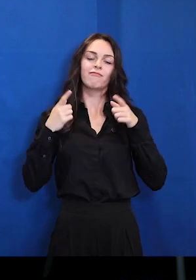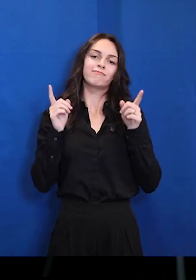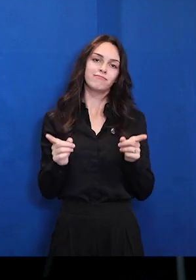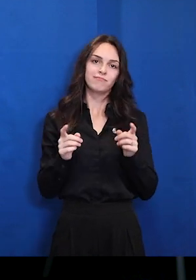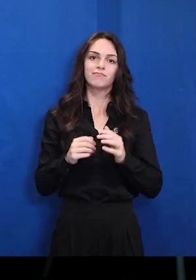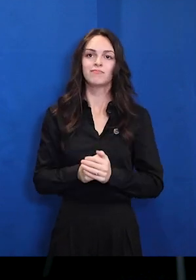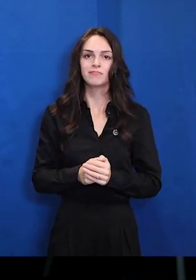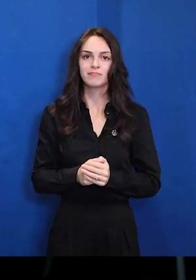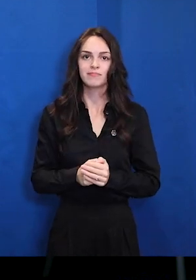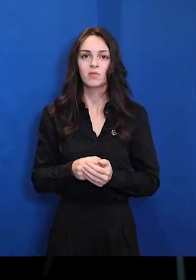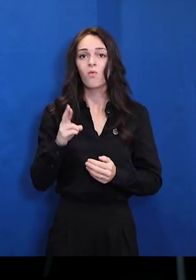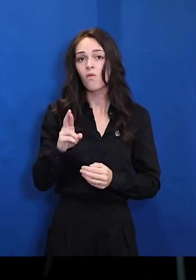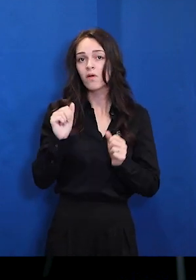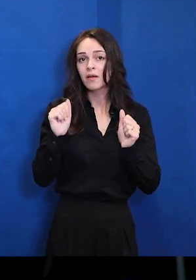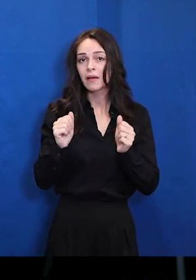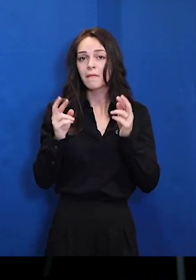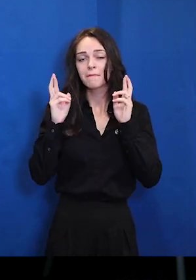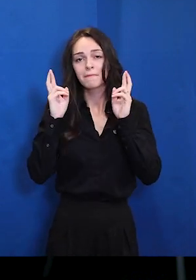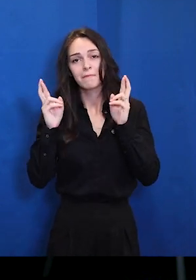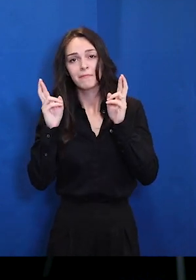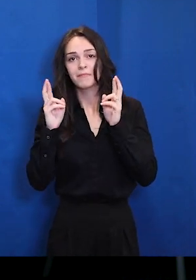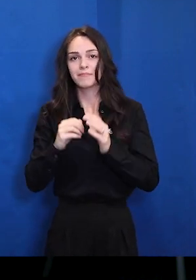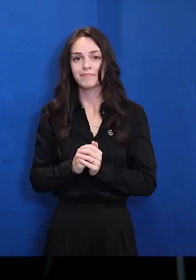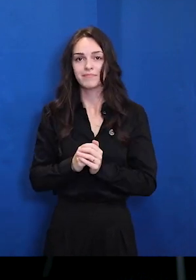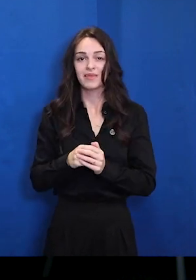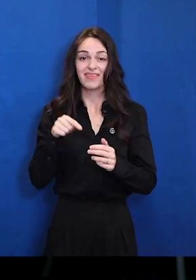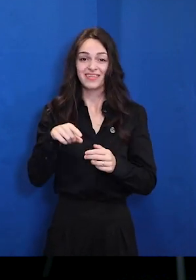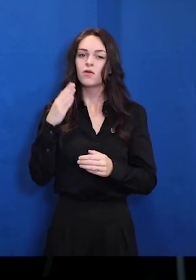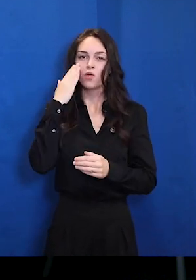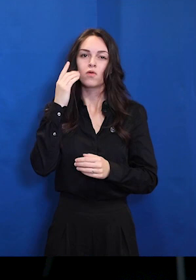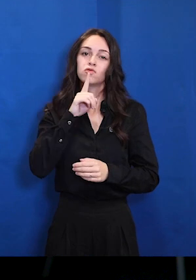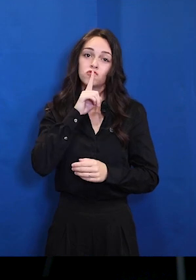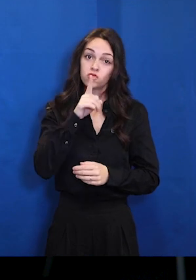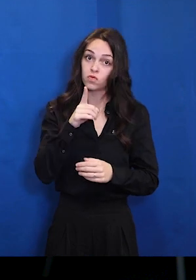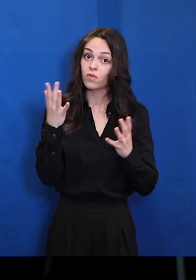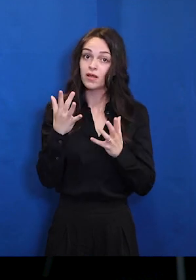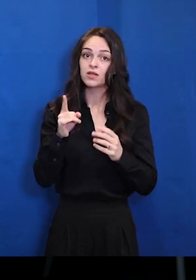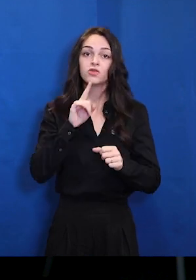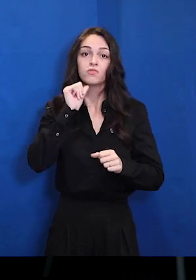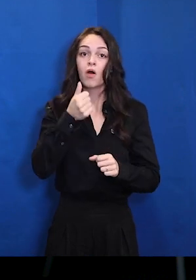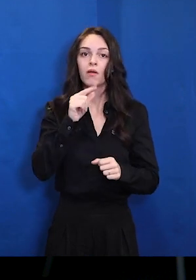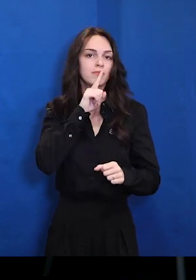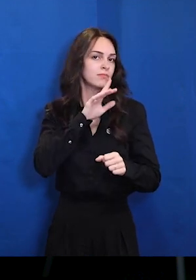have a relaxing vacation, buy that sweet ride, or that amazing home. But this I know to be true.